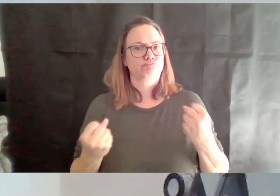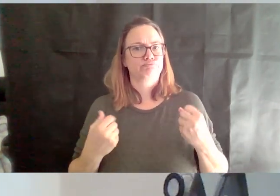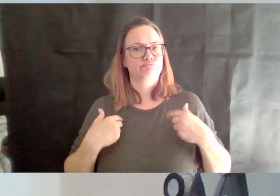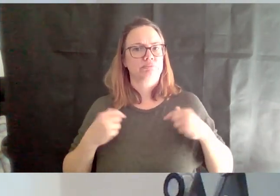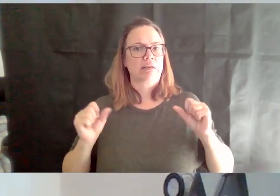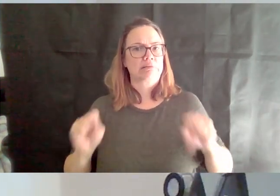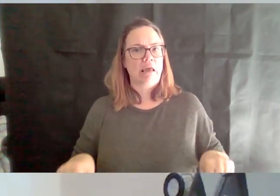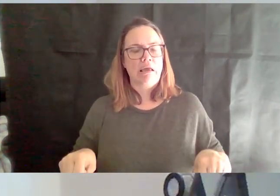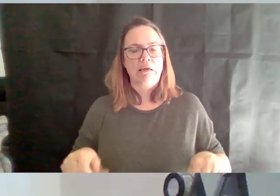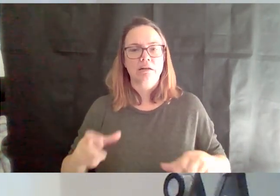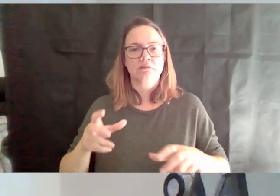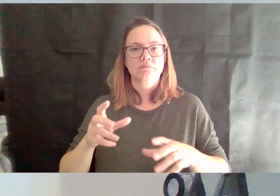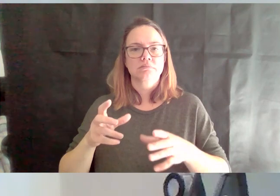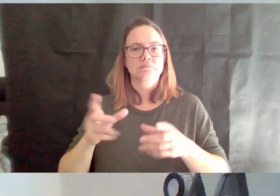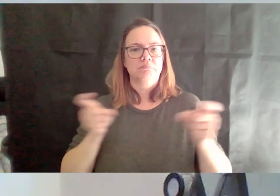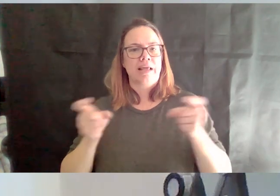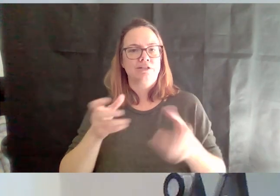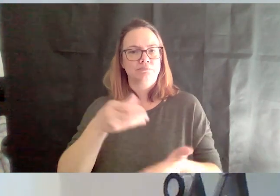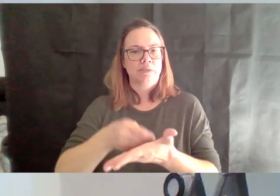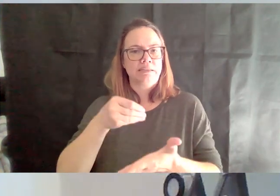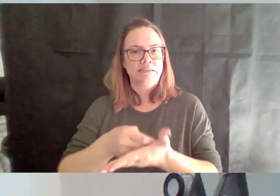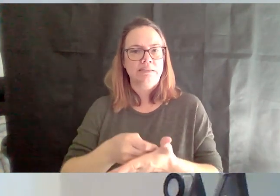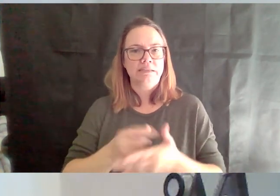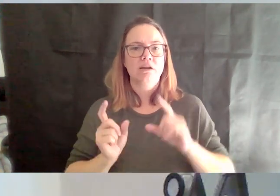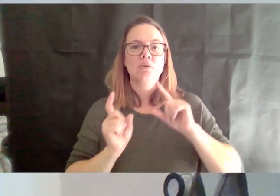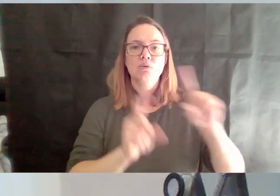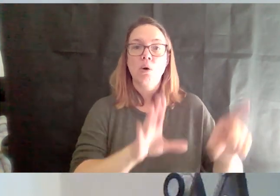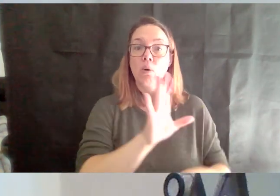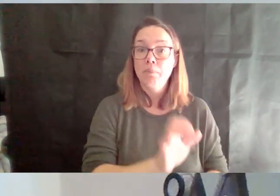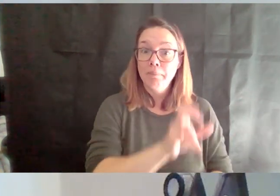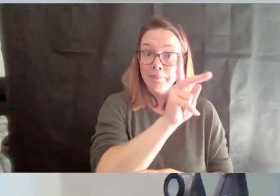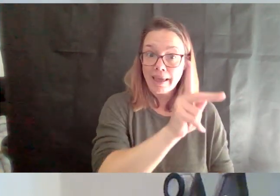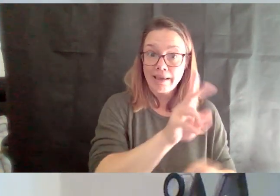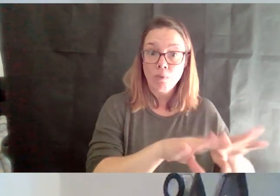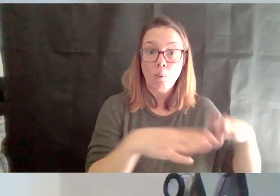They're opening a bank account at that point, hopefully keeping track of everything,